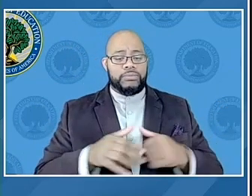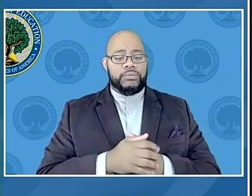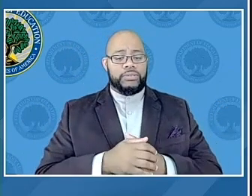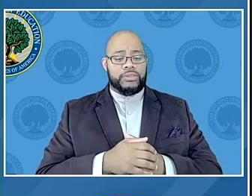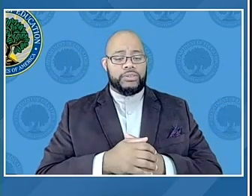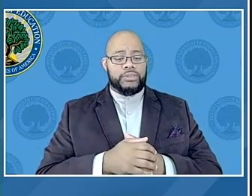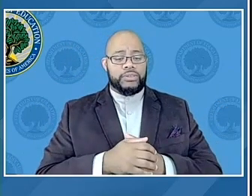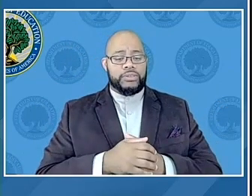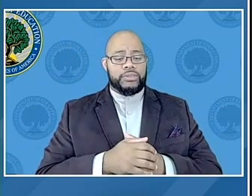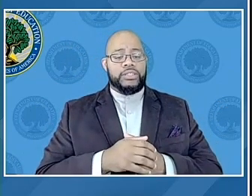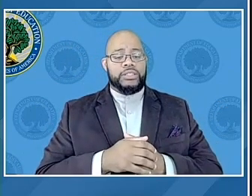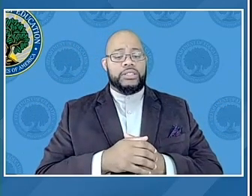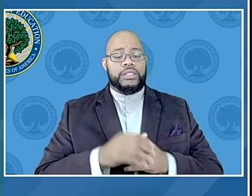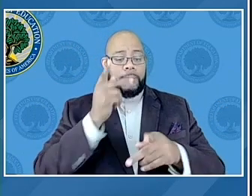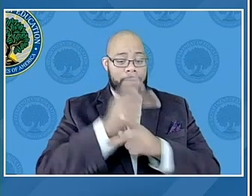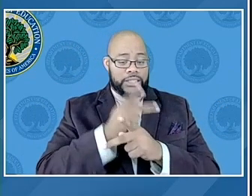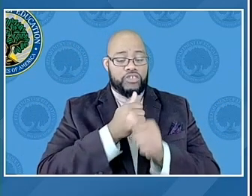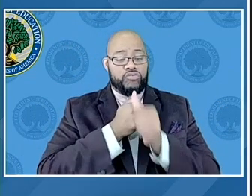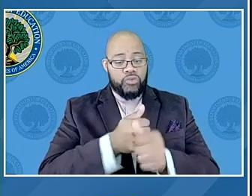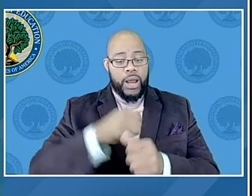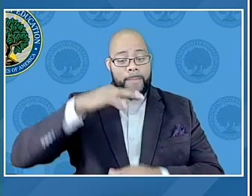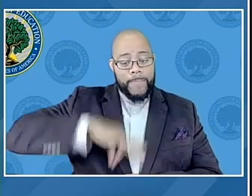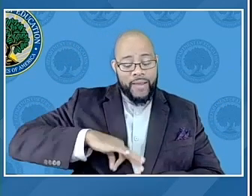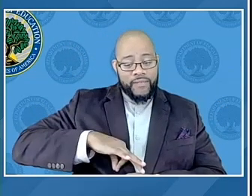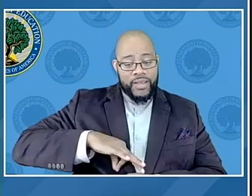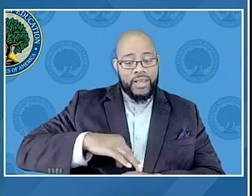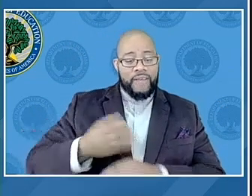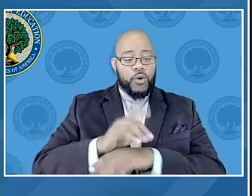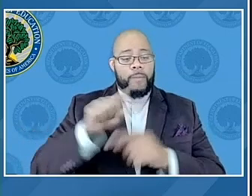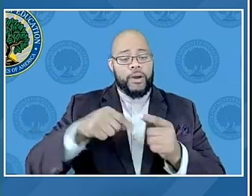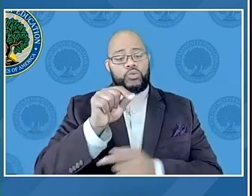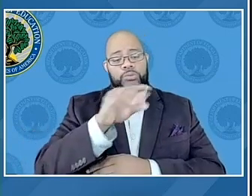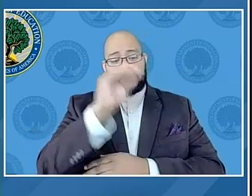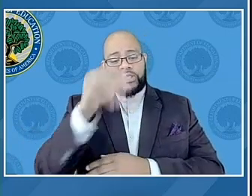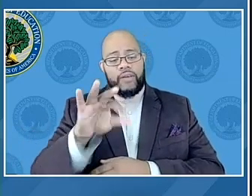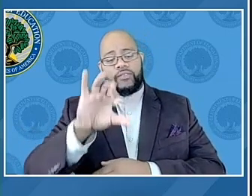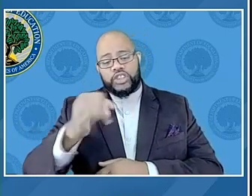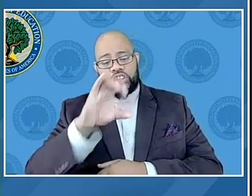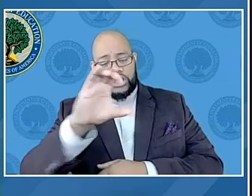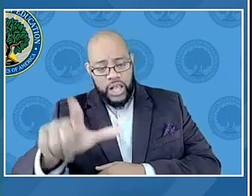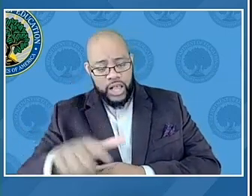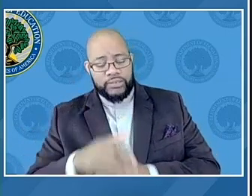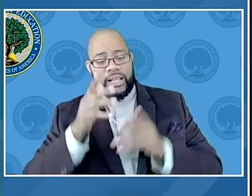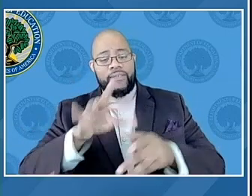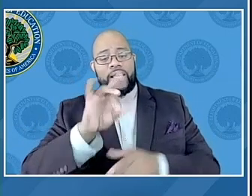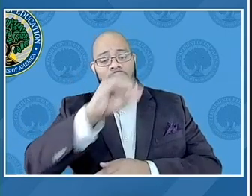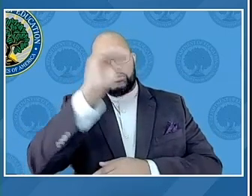maintained, tracked, benefited and enforced about 20 percent of JCLs, leaving 80 percent to the full ownership